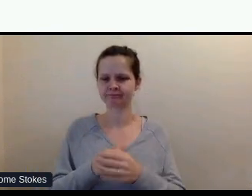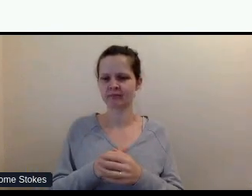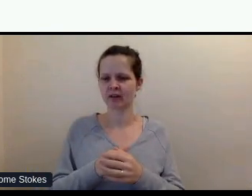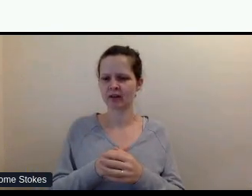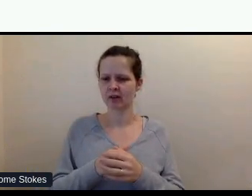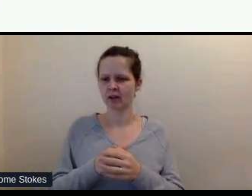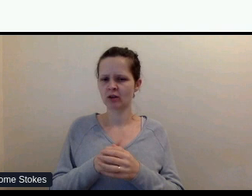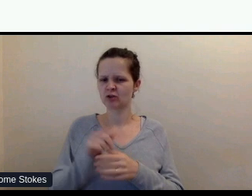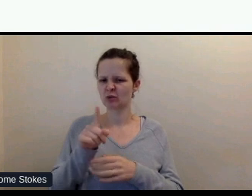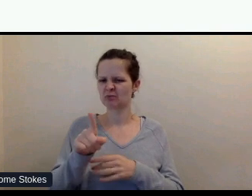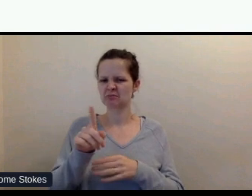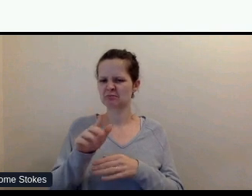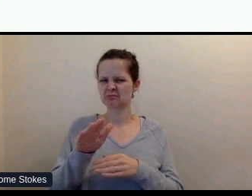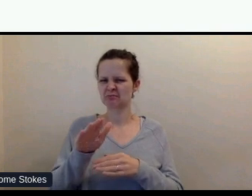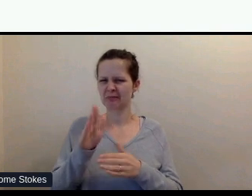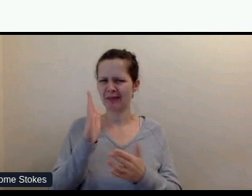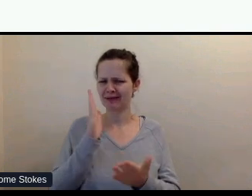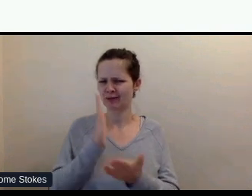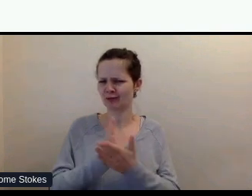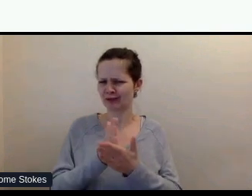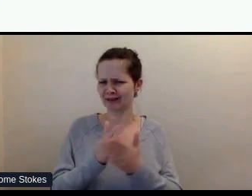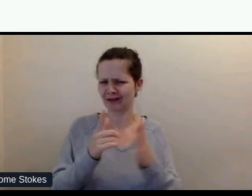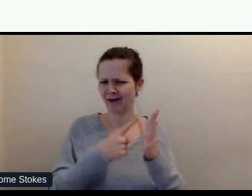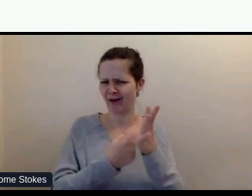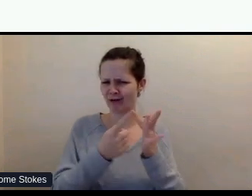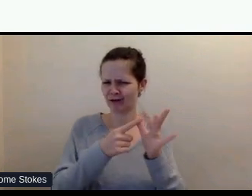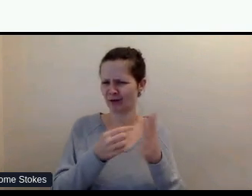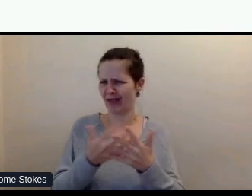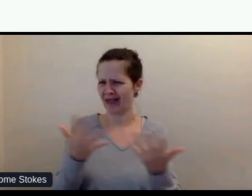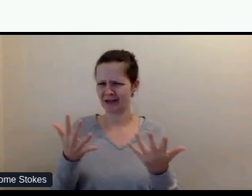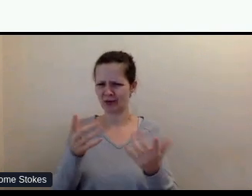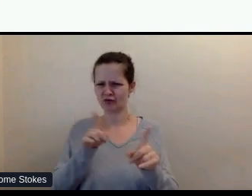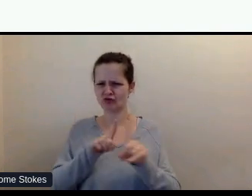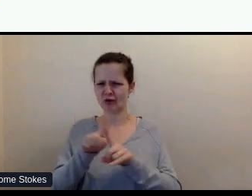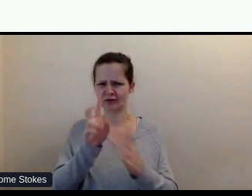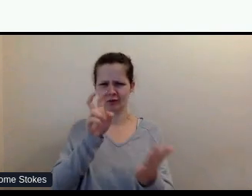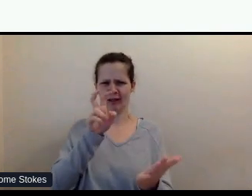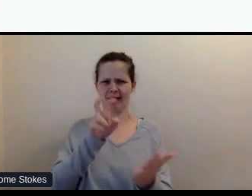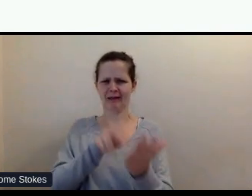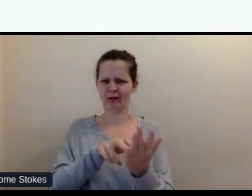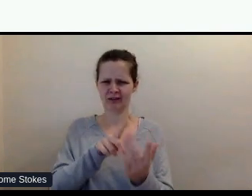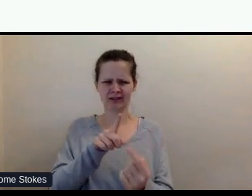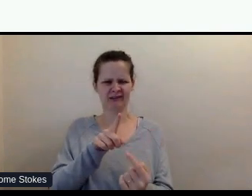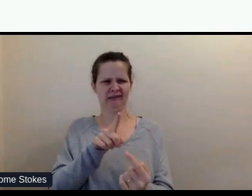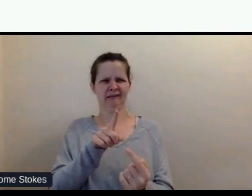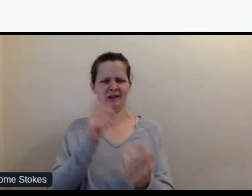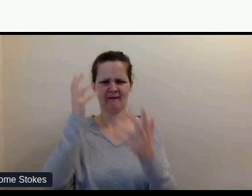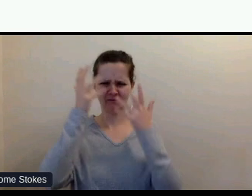anybody who was using that site and you know was making use of features impacted in Aria.